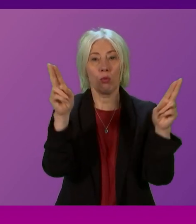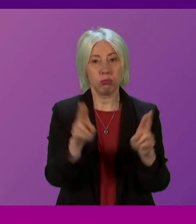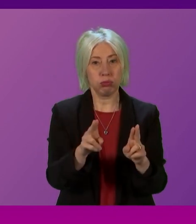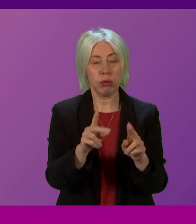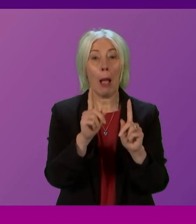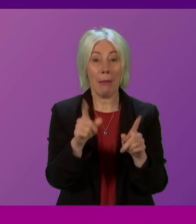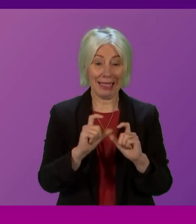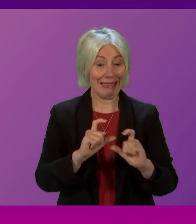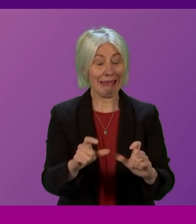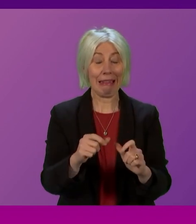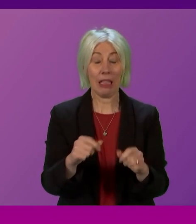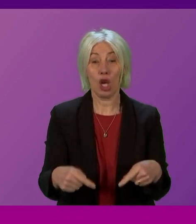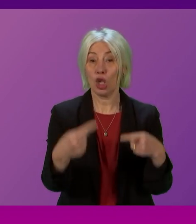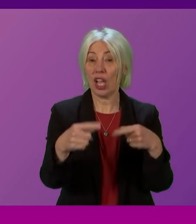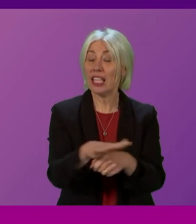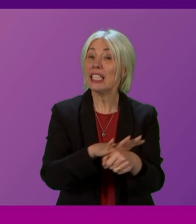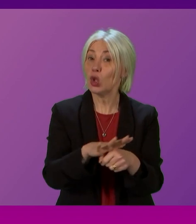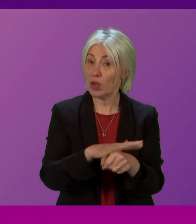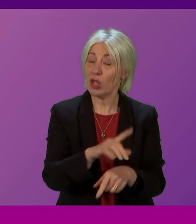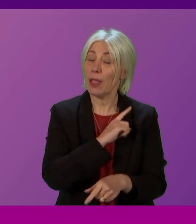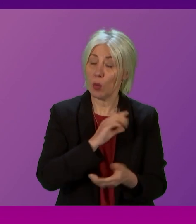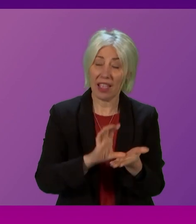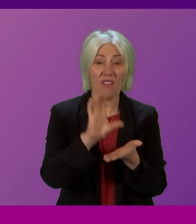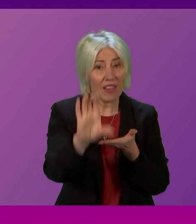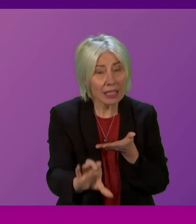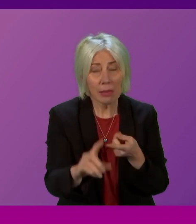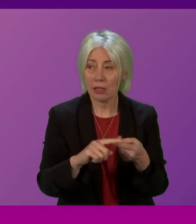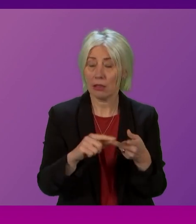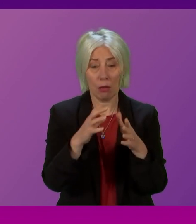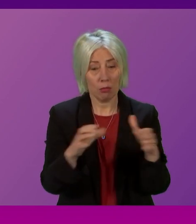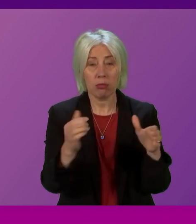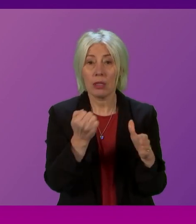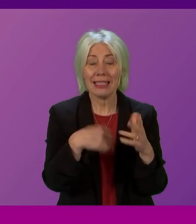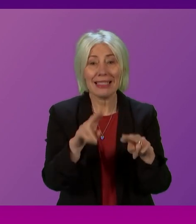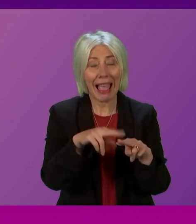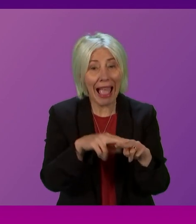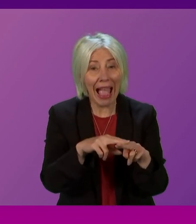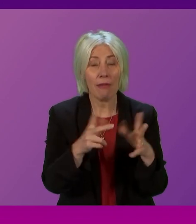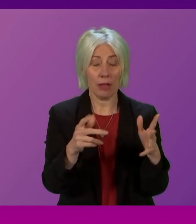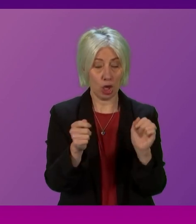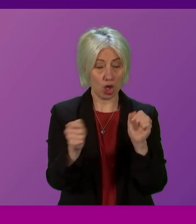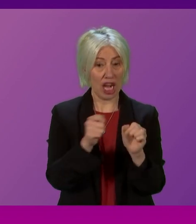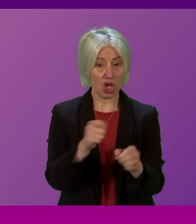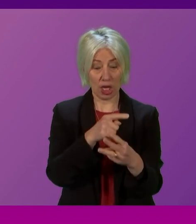situation in our health service, which is why the investment, the increase in staffing and the reforms continue to be important.